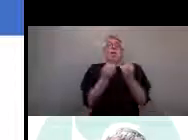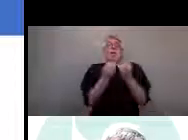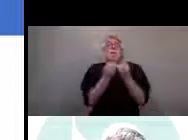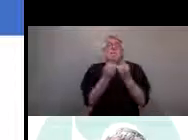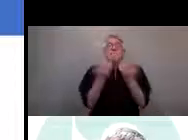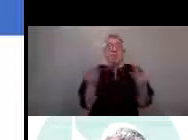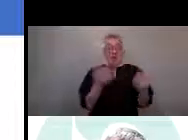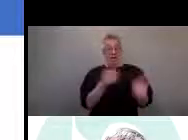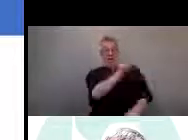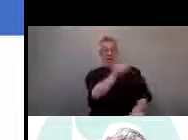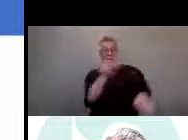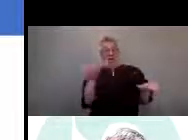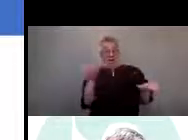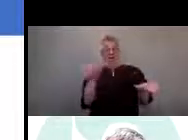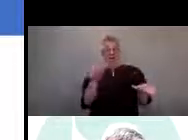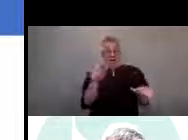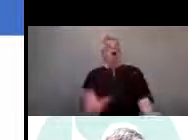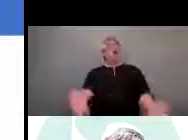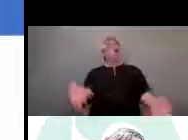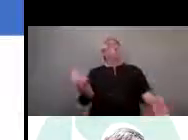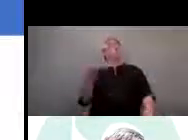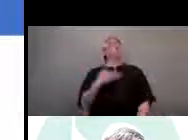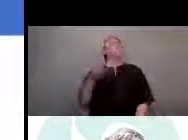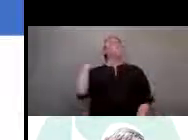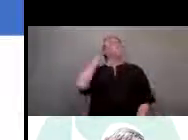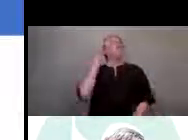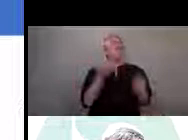common statement among many people who have undergone cochlear implantation